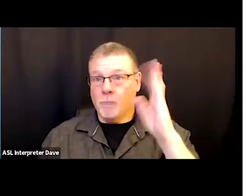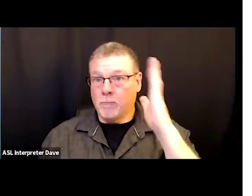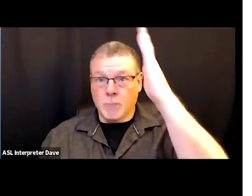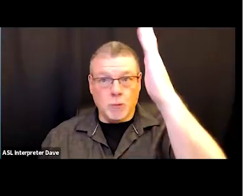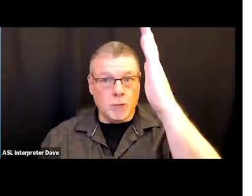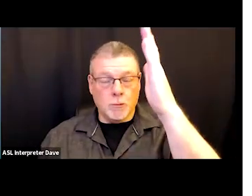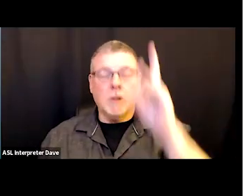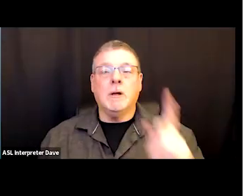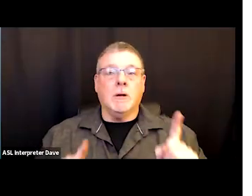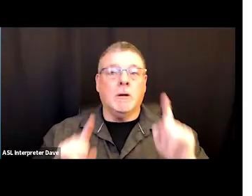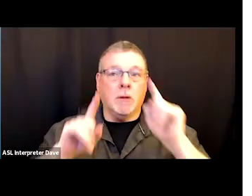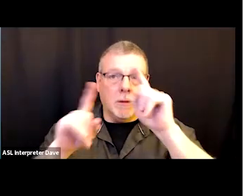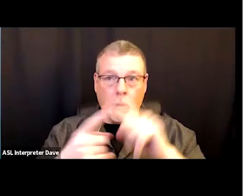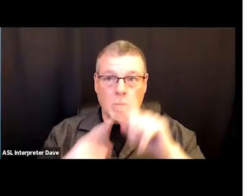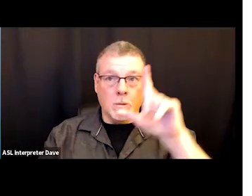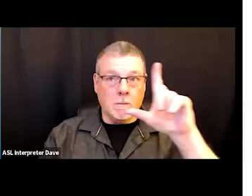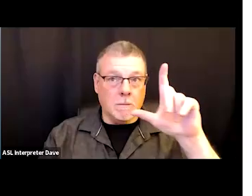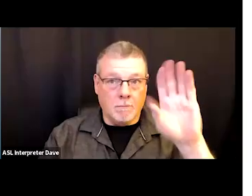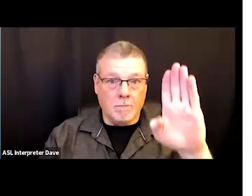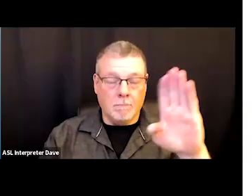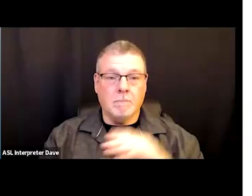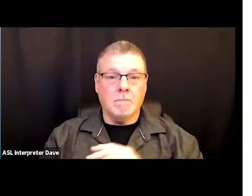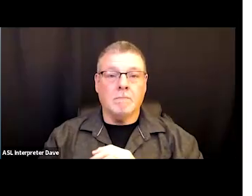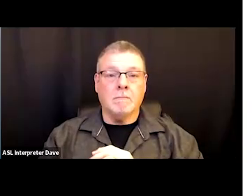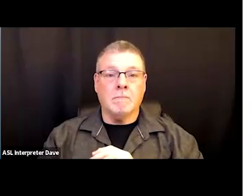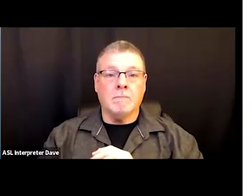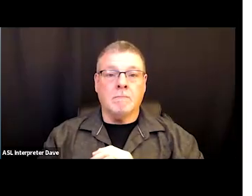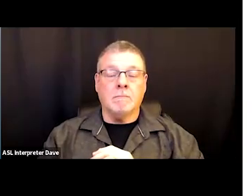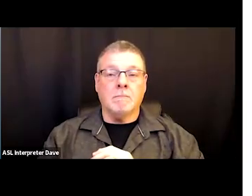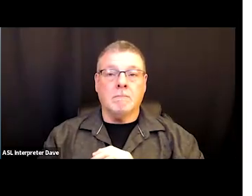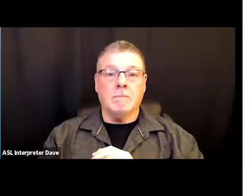goes to a clinical lab and the specimen can,